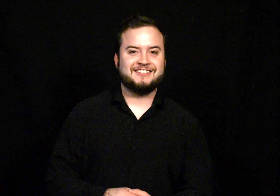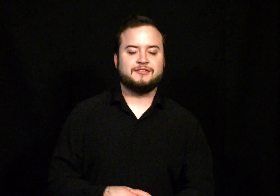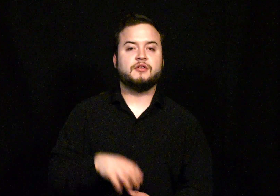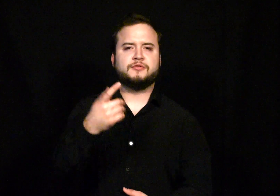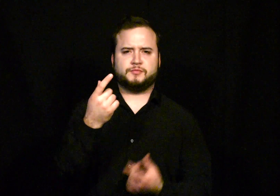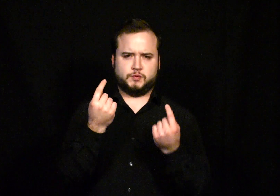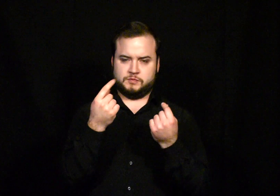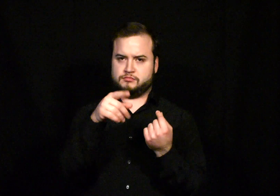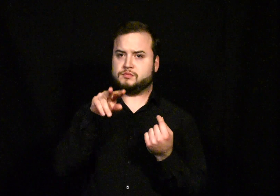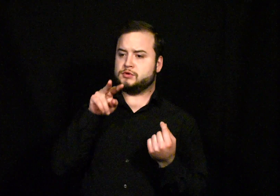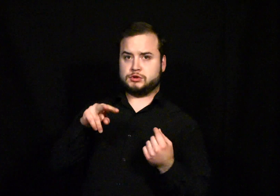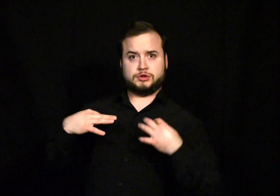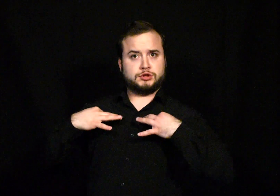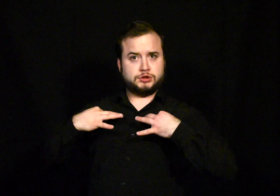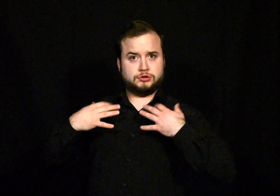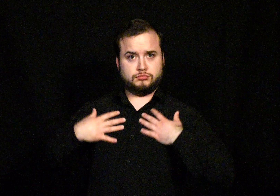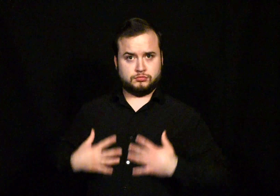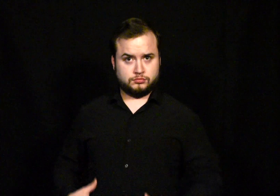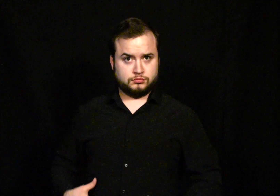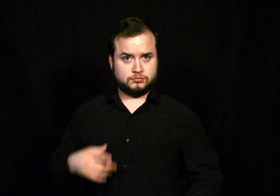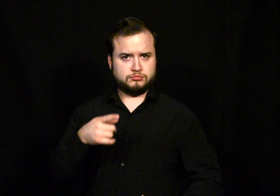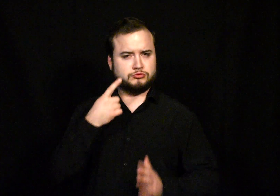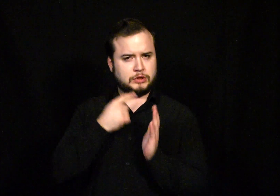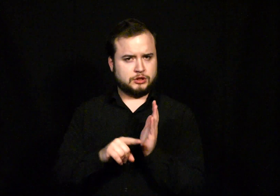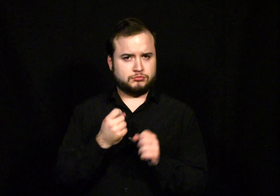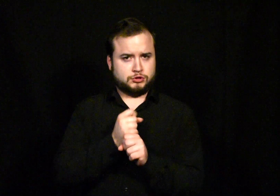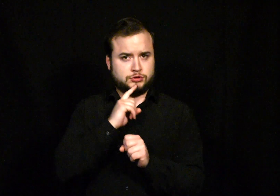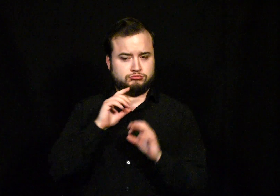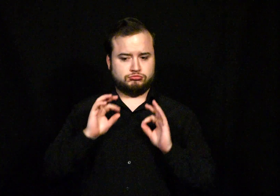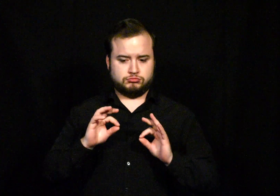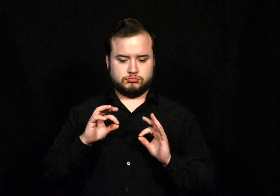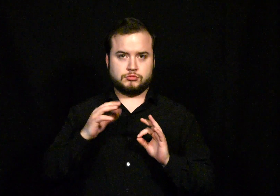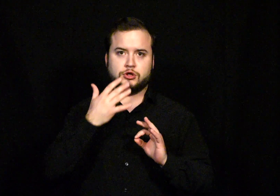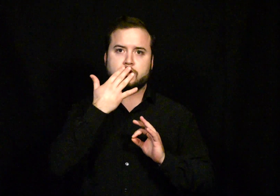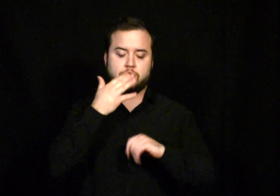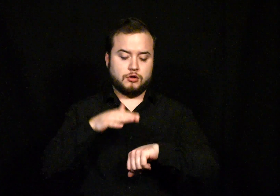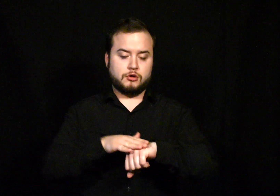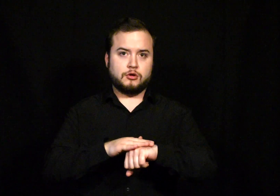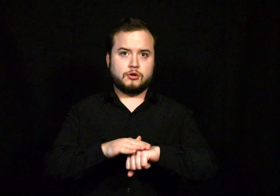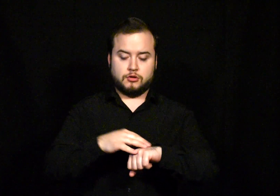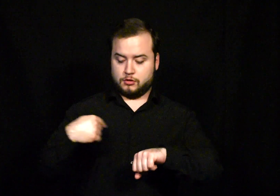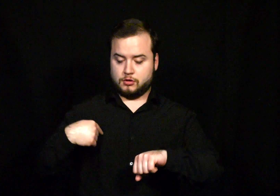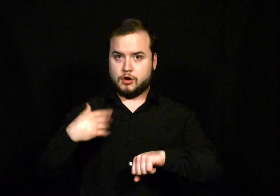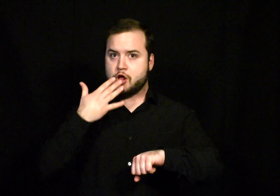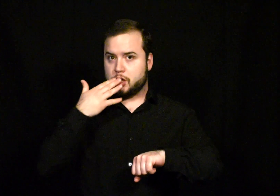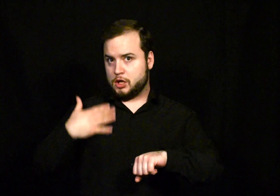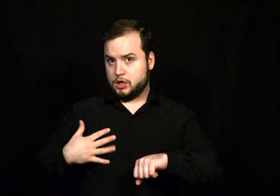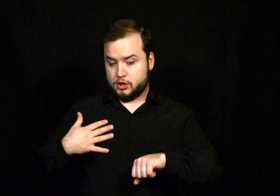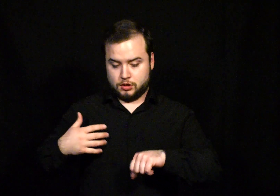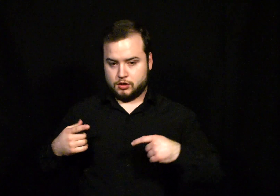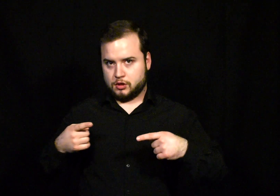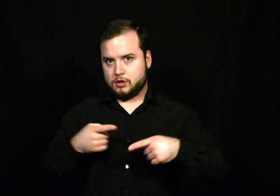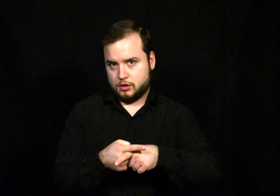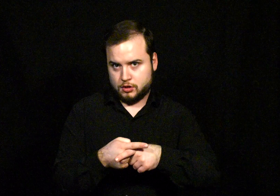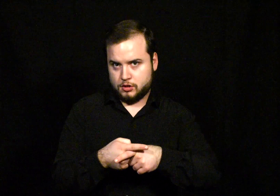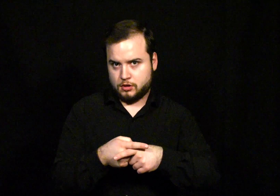Now, look at your shirt and check to make sure it contrasts with your skin color.